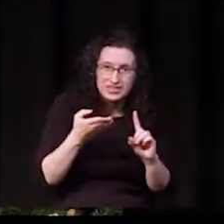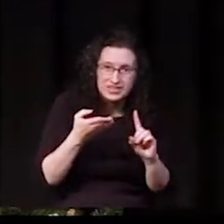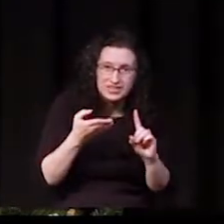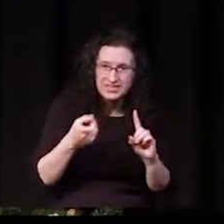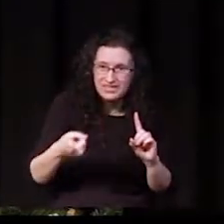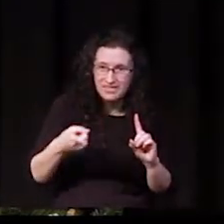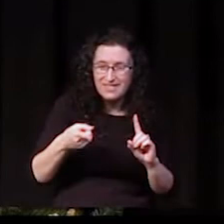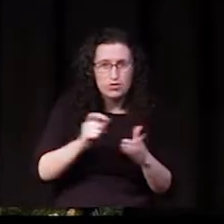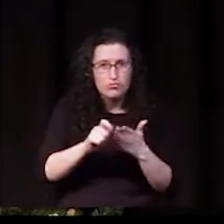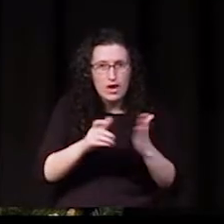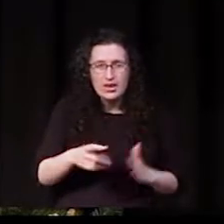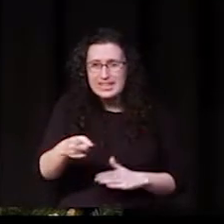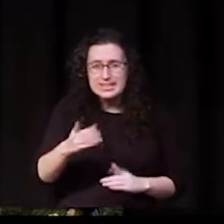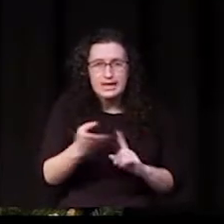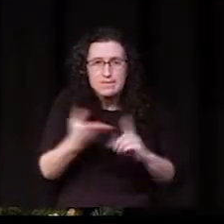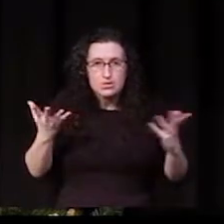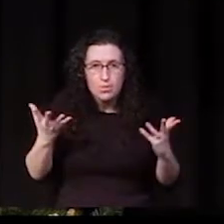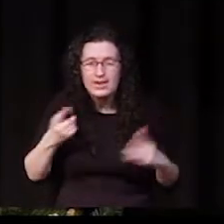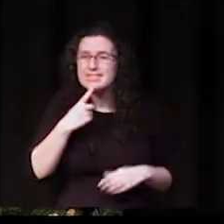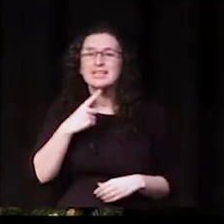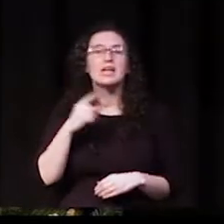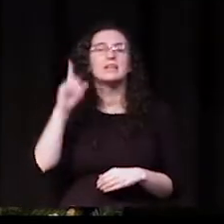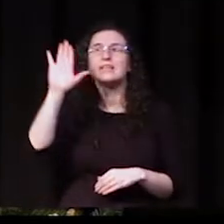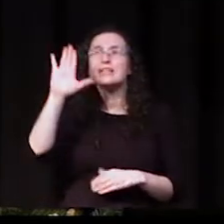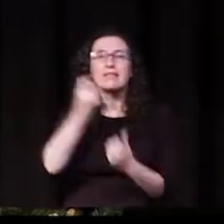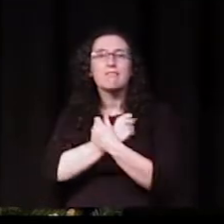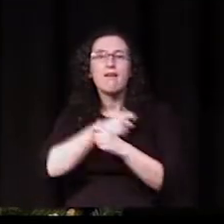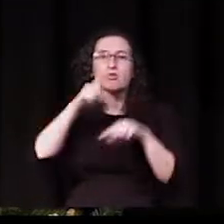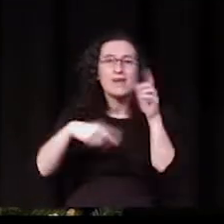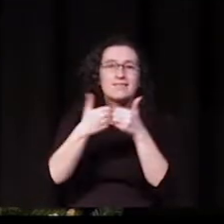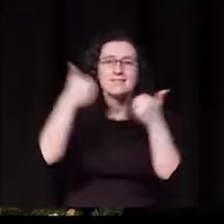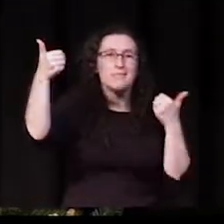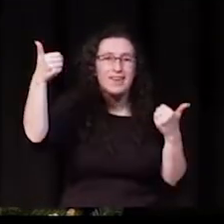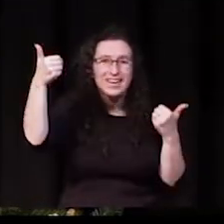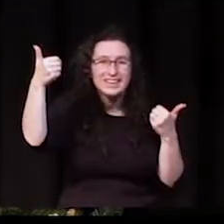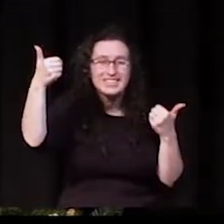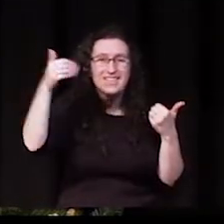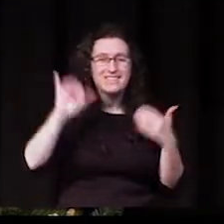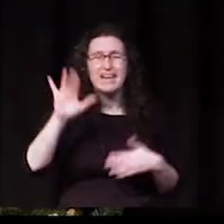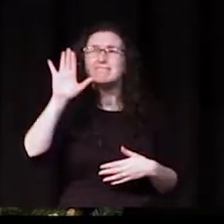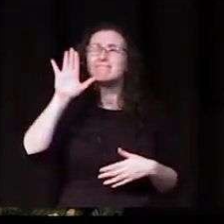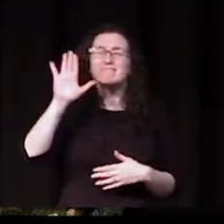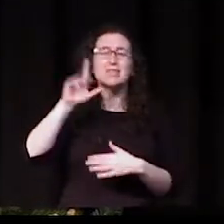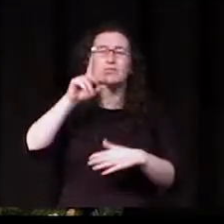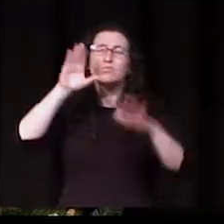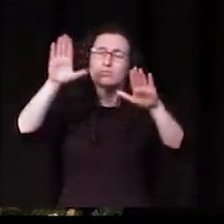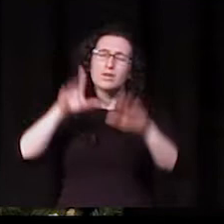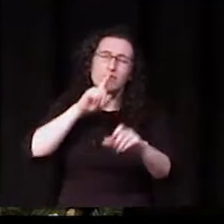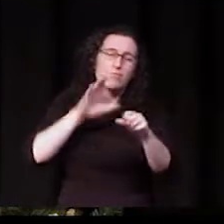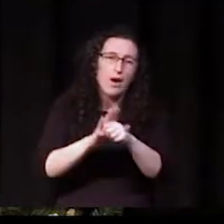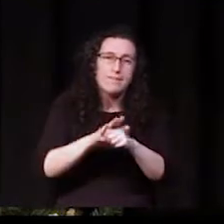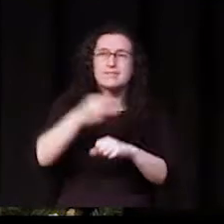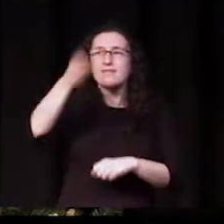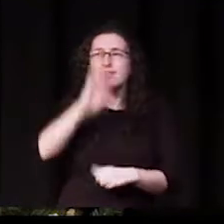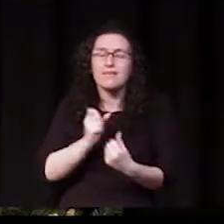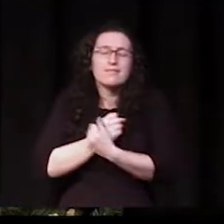He's convinced that nothing can separate us from God's love. This is the great promise in God, that we are loved, and I would stop,